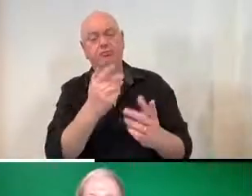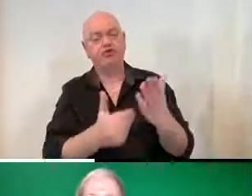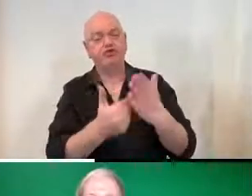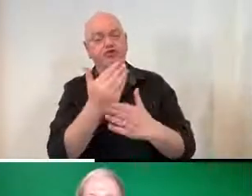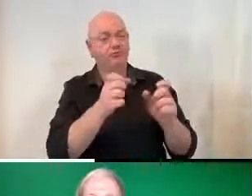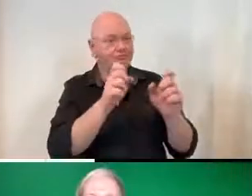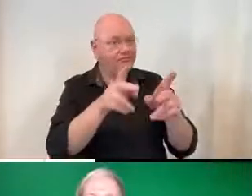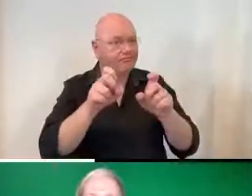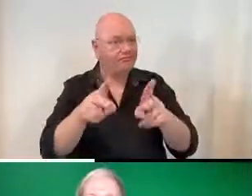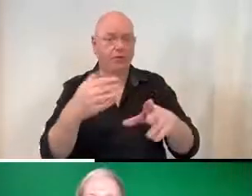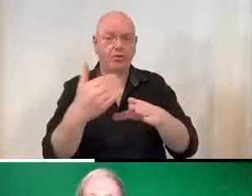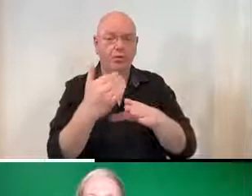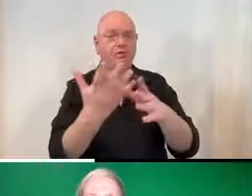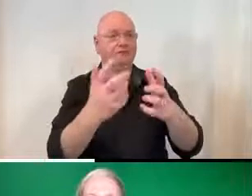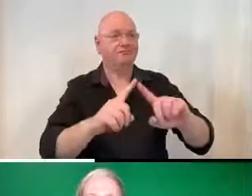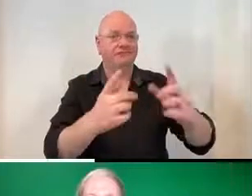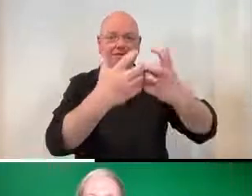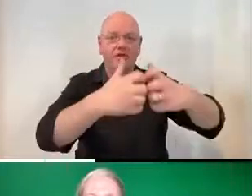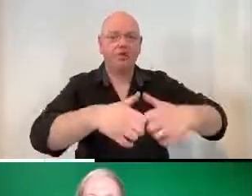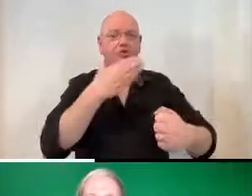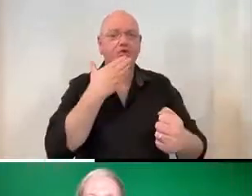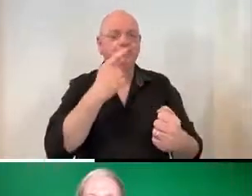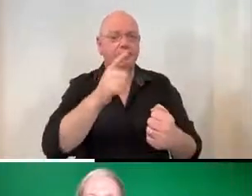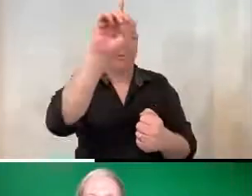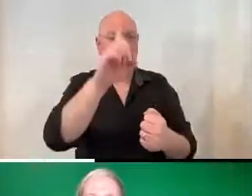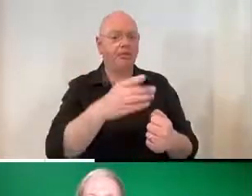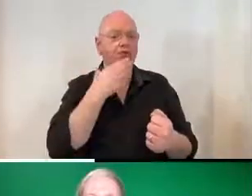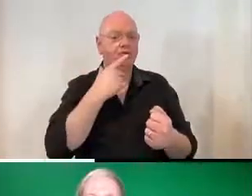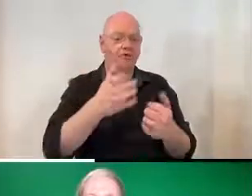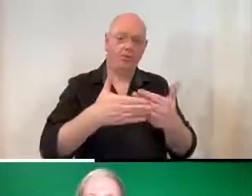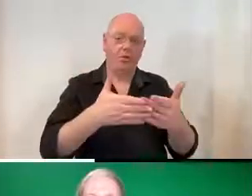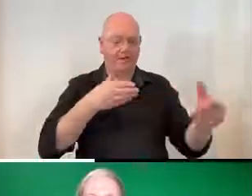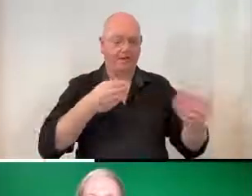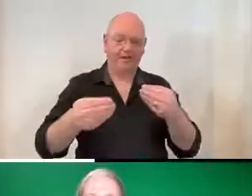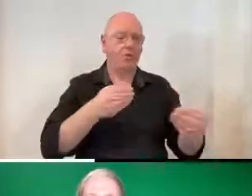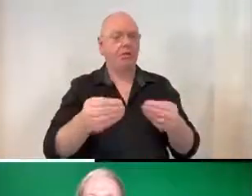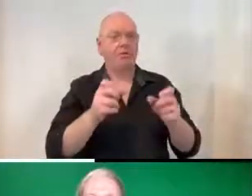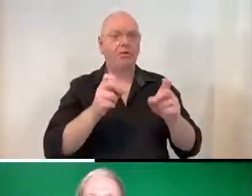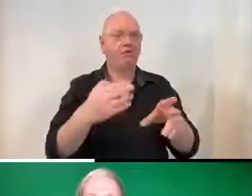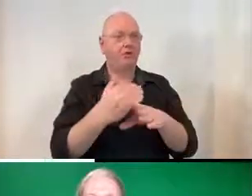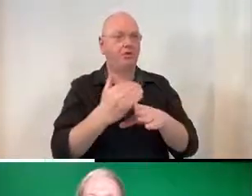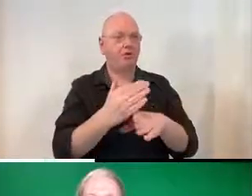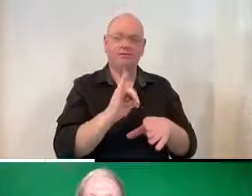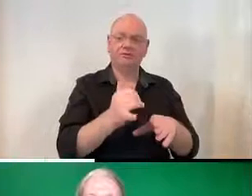The report has identified these three kind of key opportunities both opportunities for the creative and